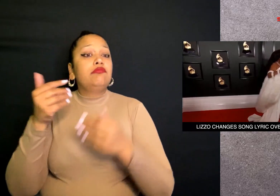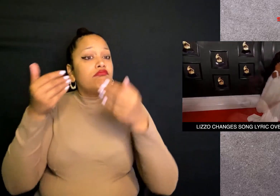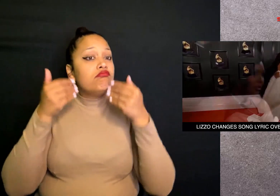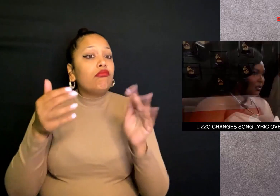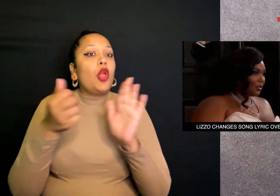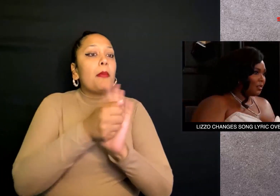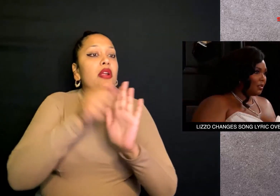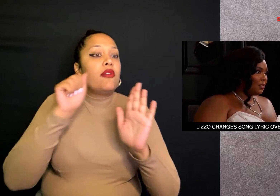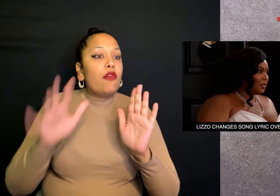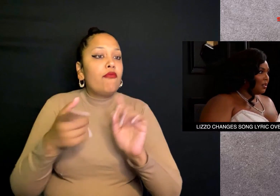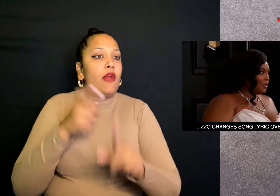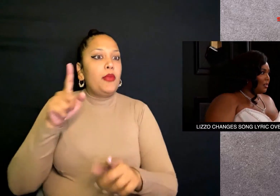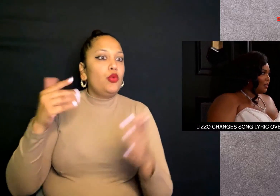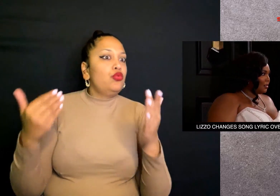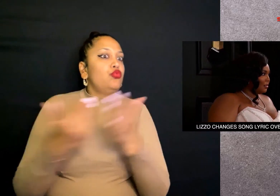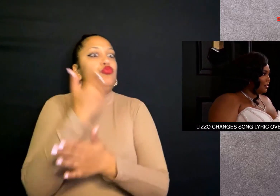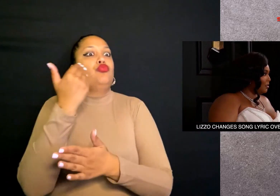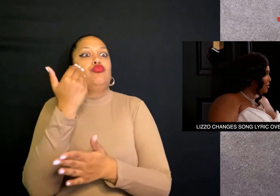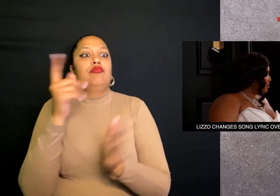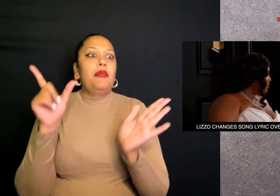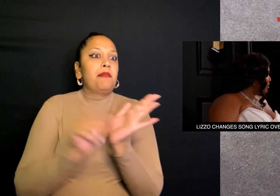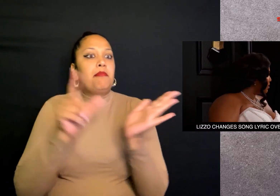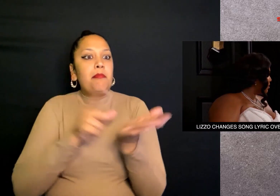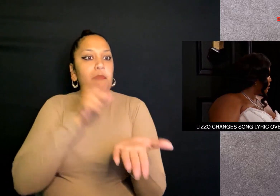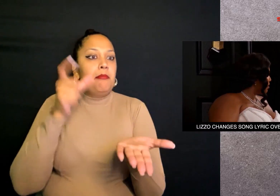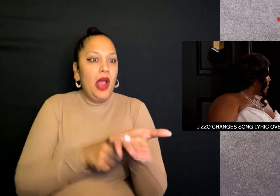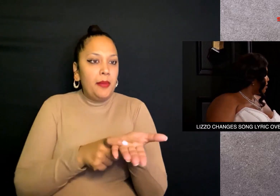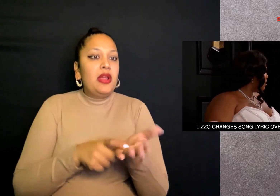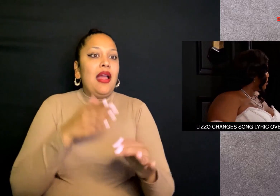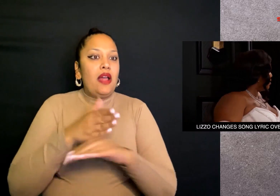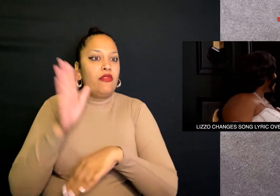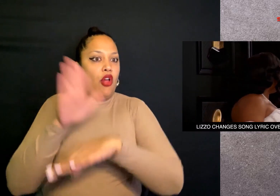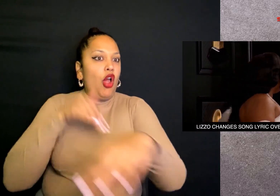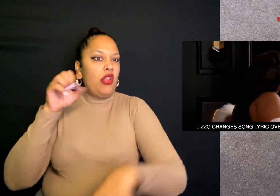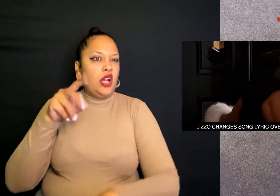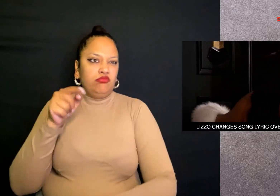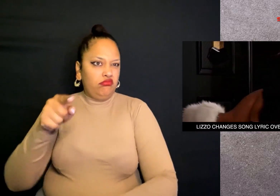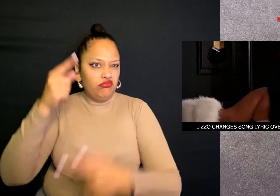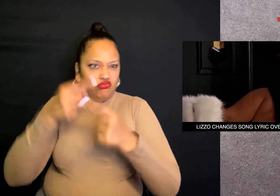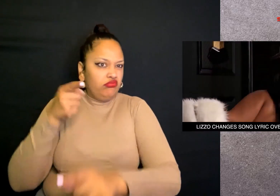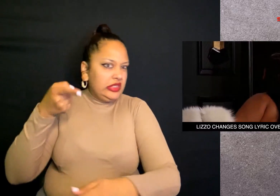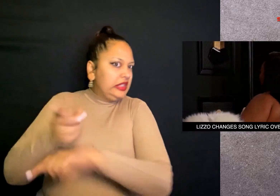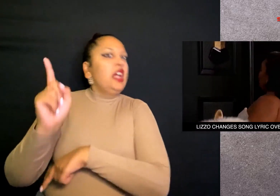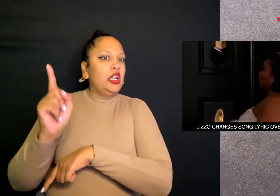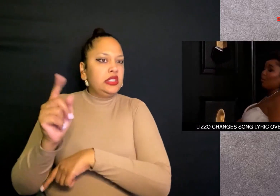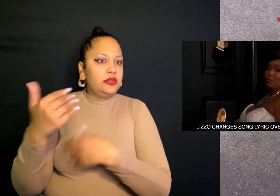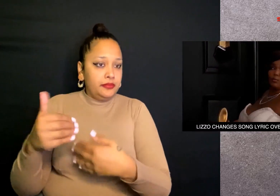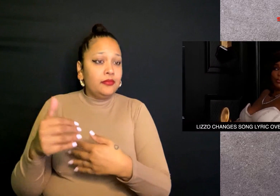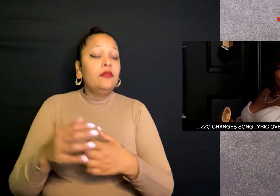people were calling it insensitive and as a result Lizzo removed the word from her newest